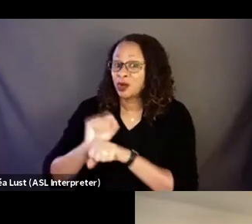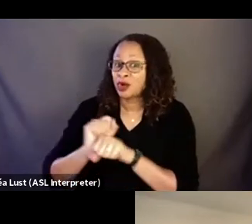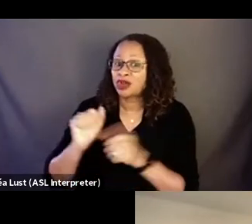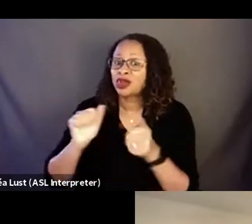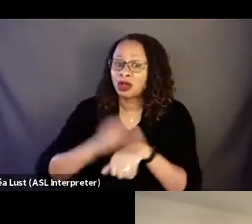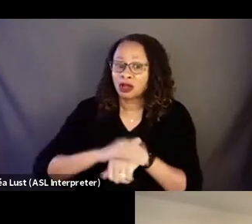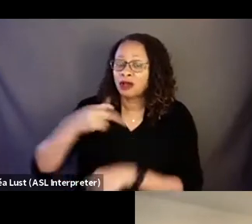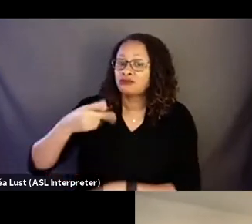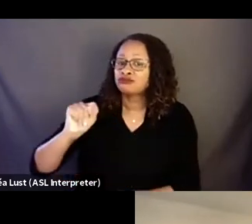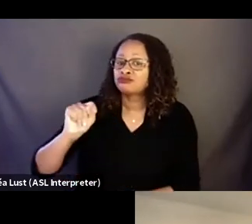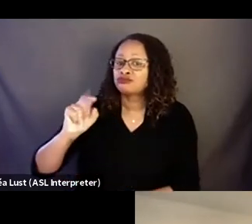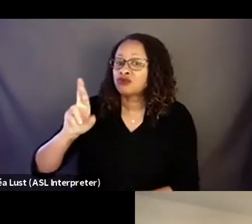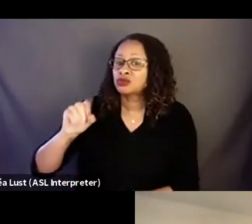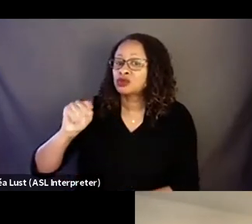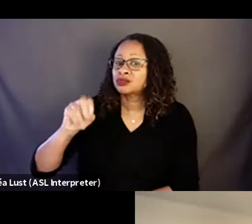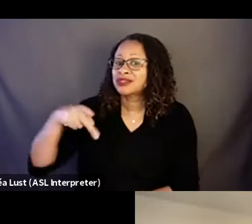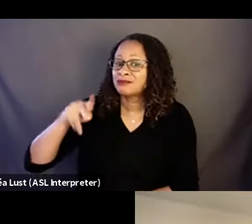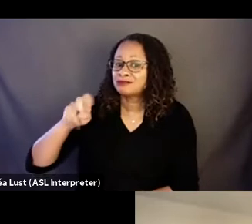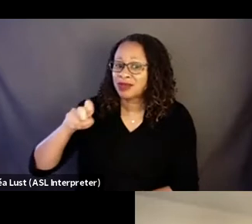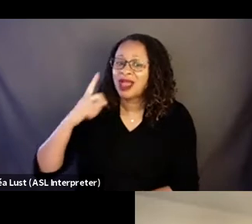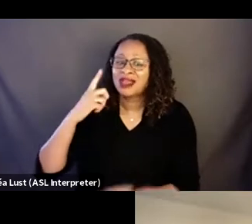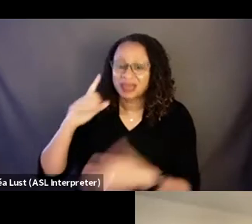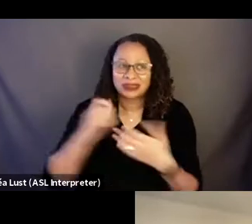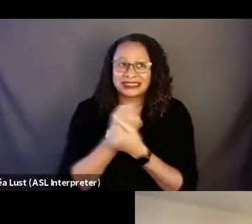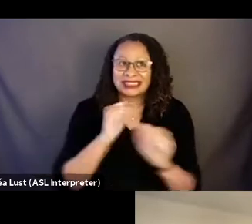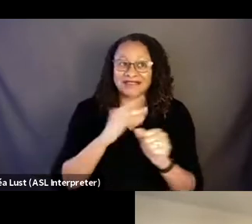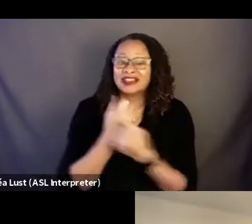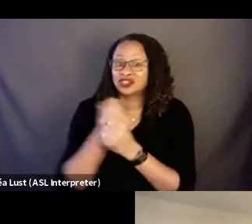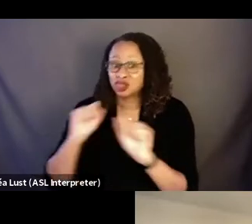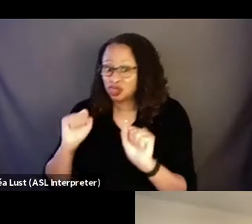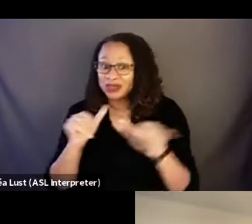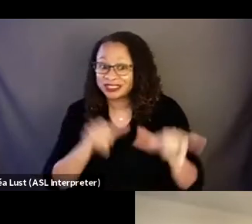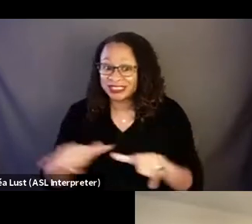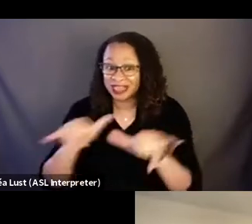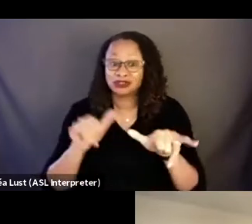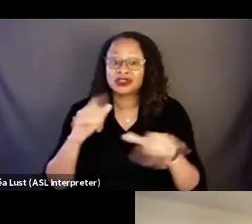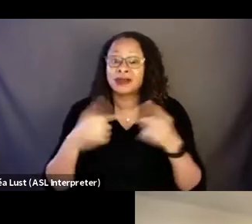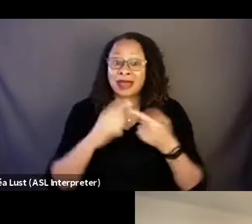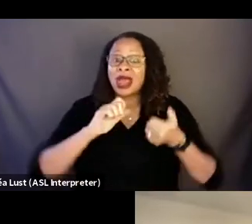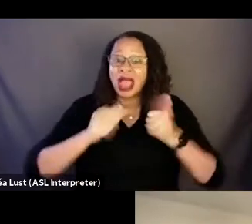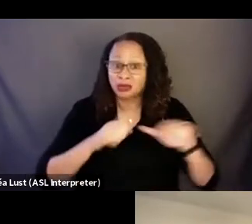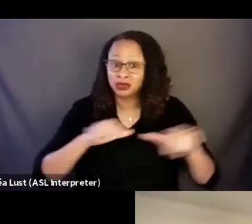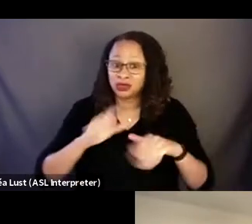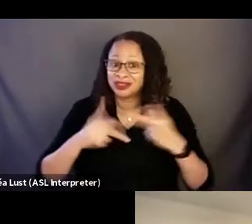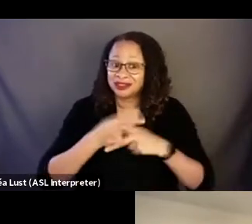that they were promoting as best practices for the industry about how to do this kind of work. So we joined with just search